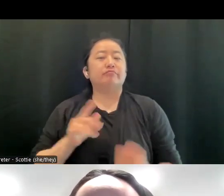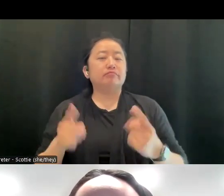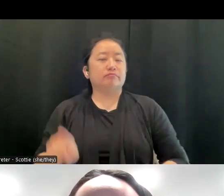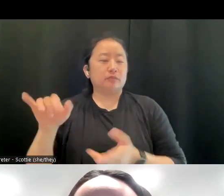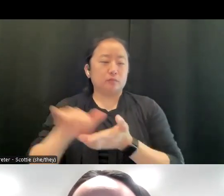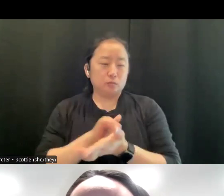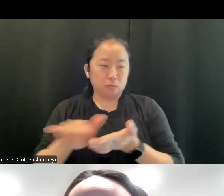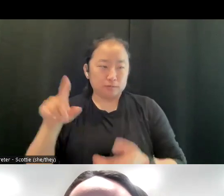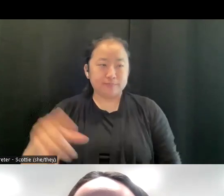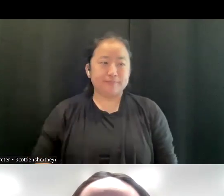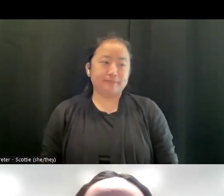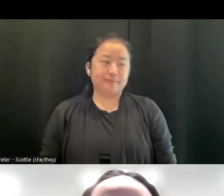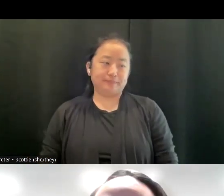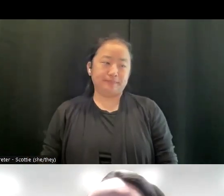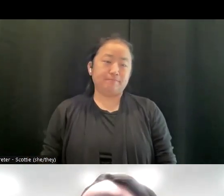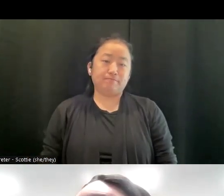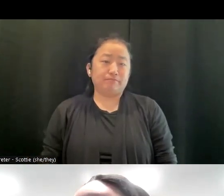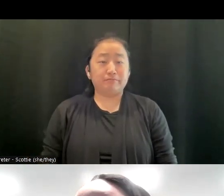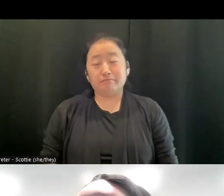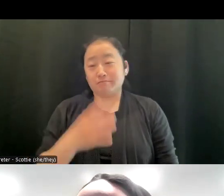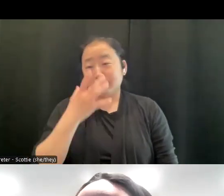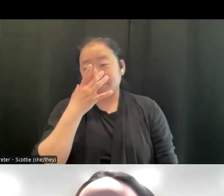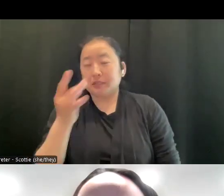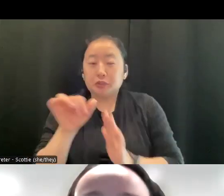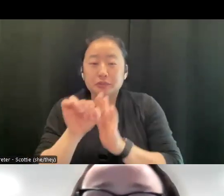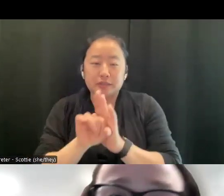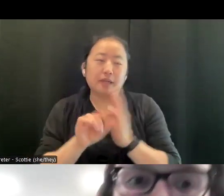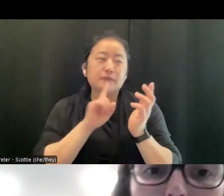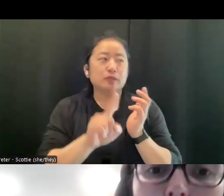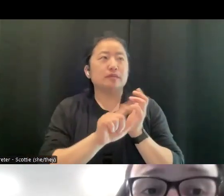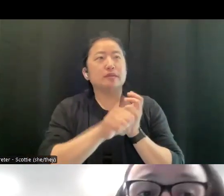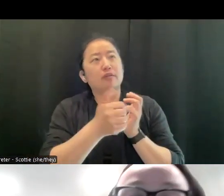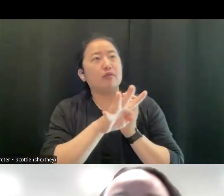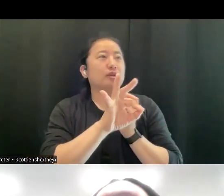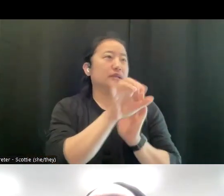It's an interesting state, as are all of the other 49 and the territories,